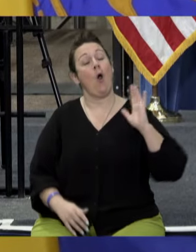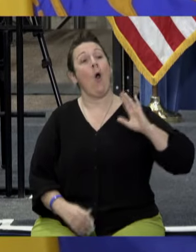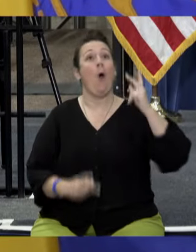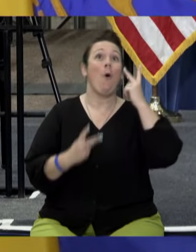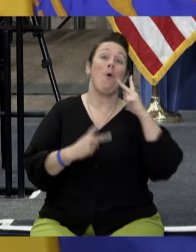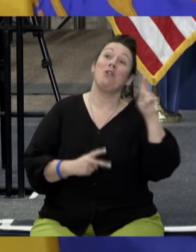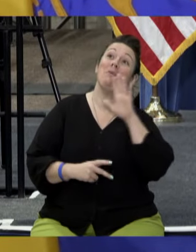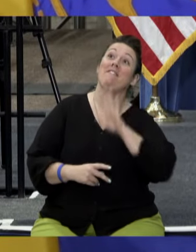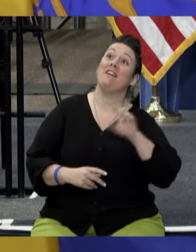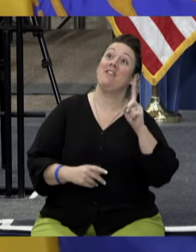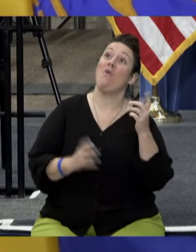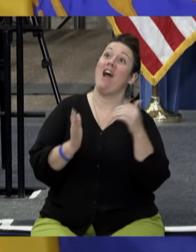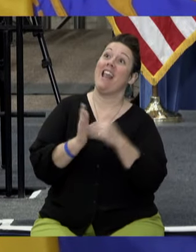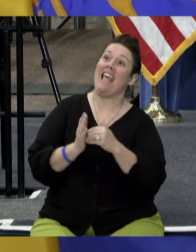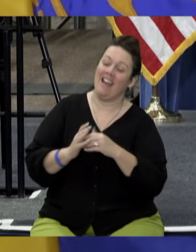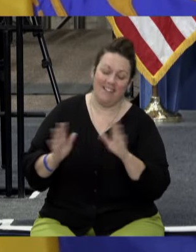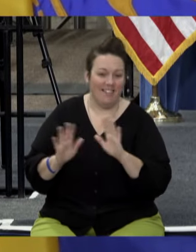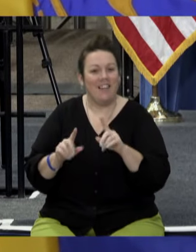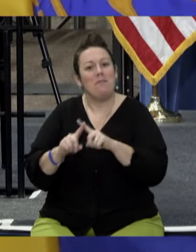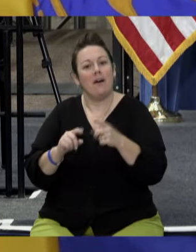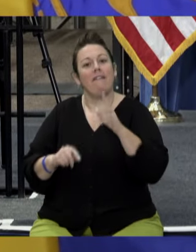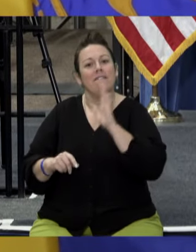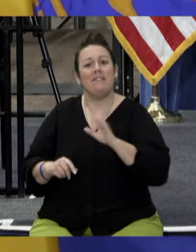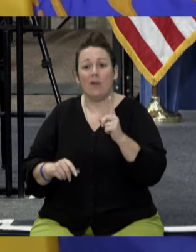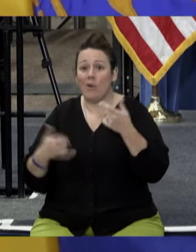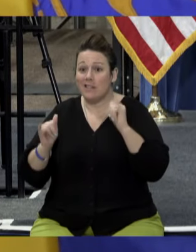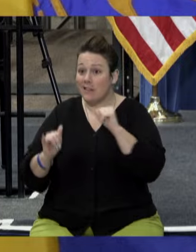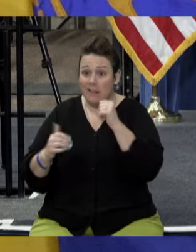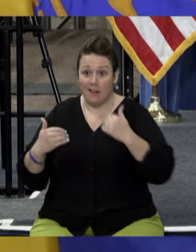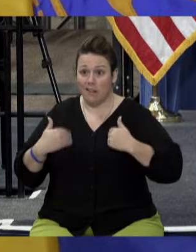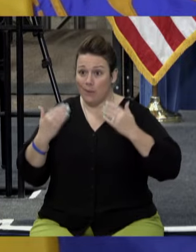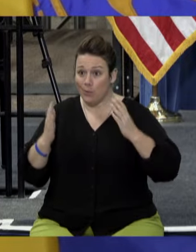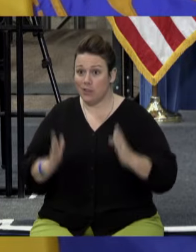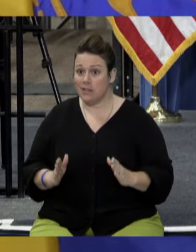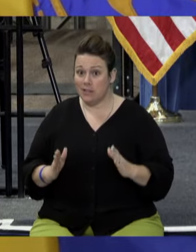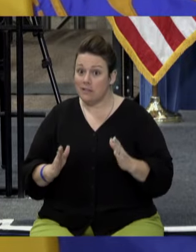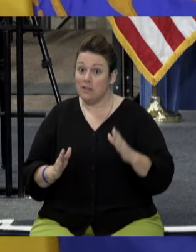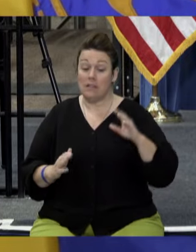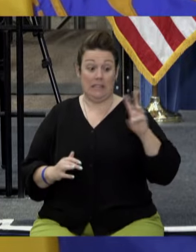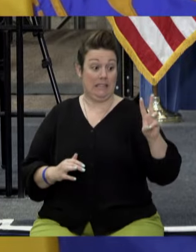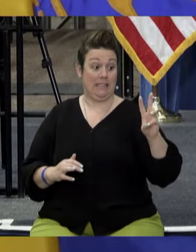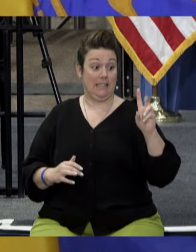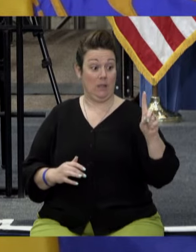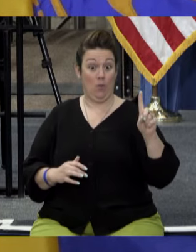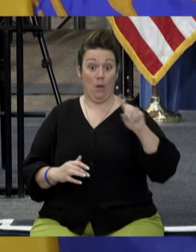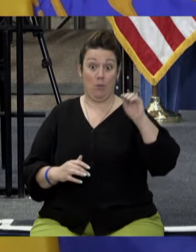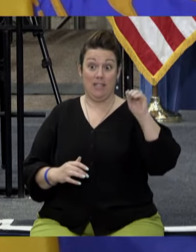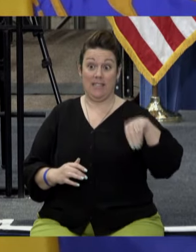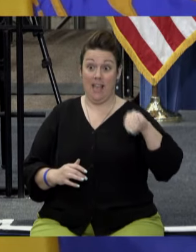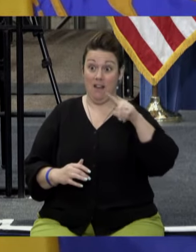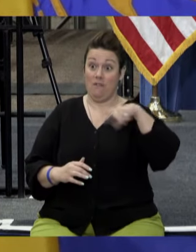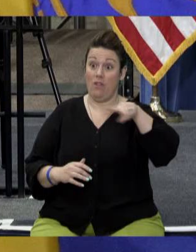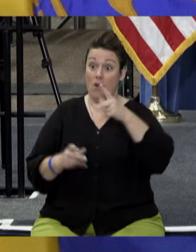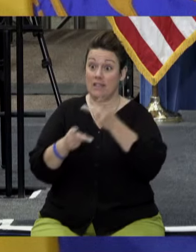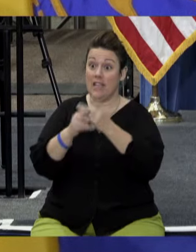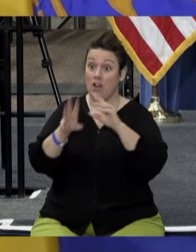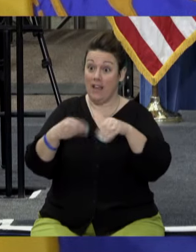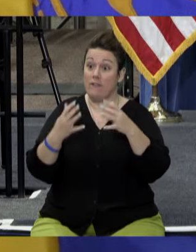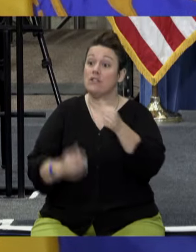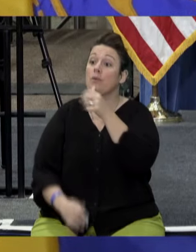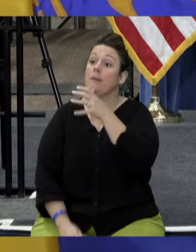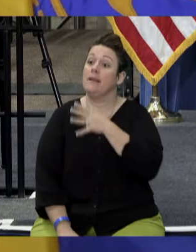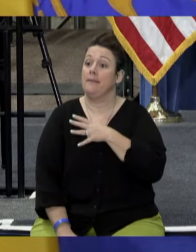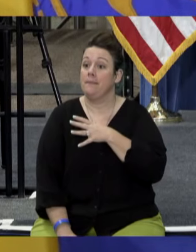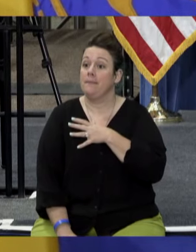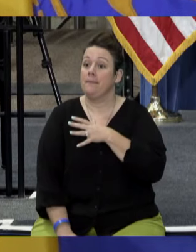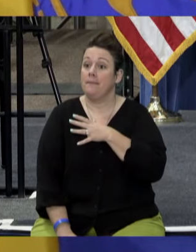but 51 is still not a young person, and 61 percent of those caregivers are women. In West Virginia,